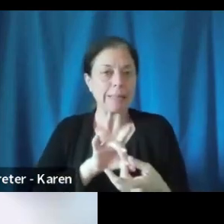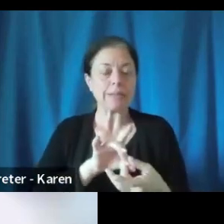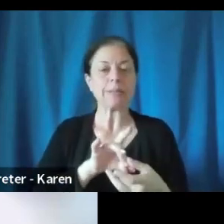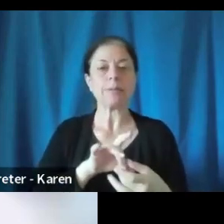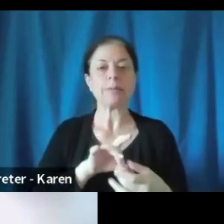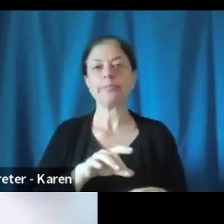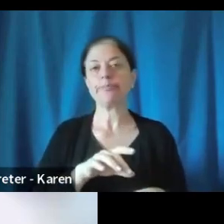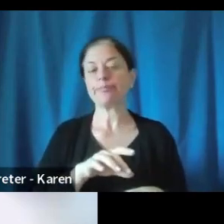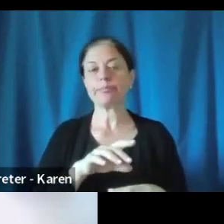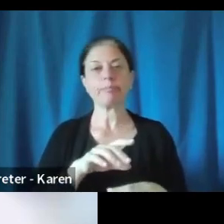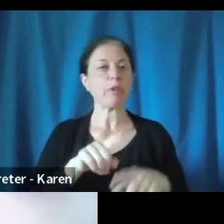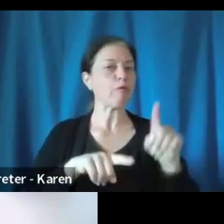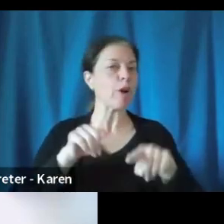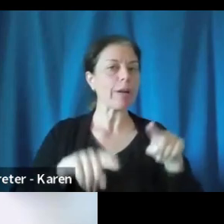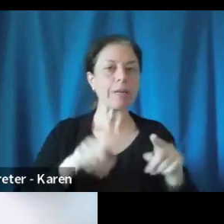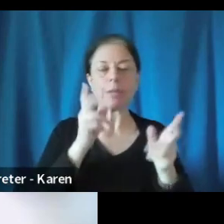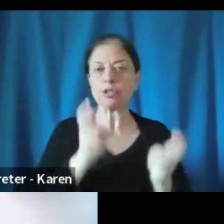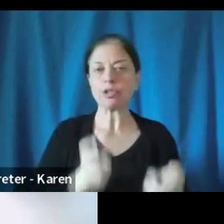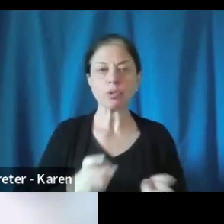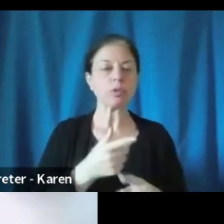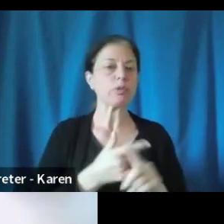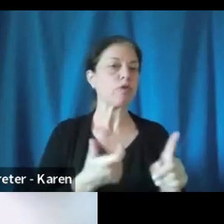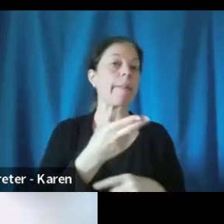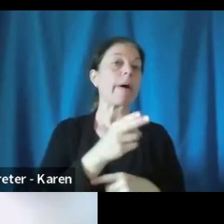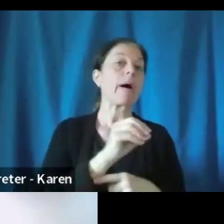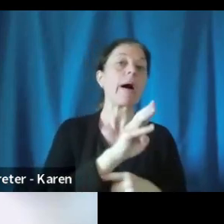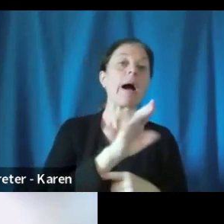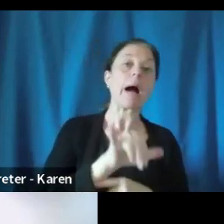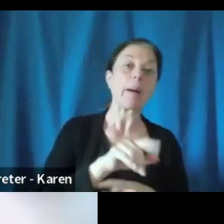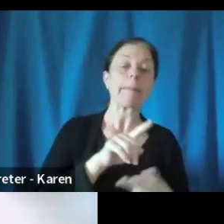members will be your first community and